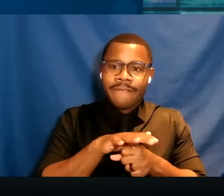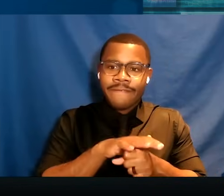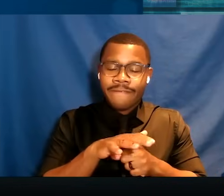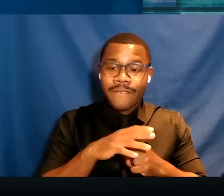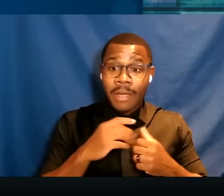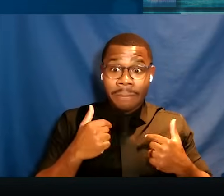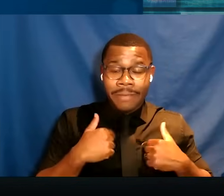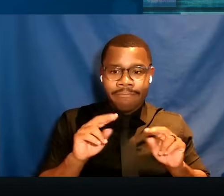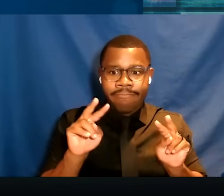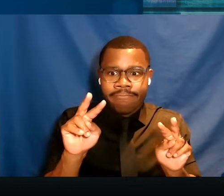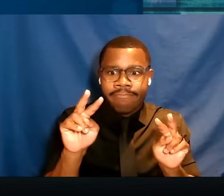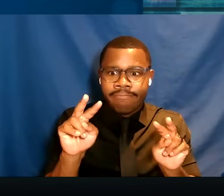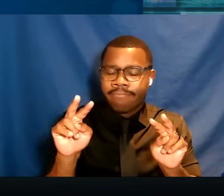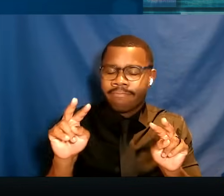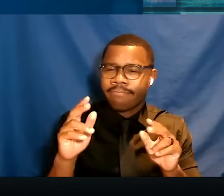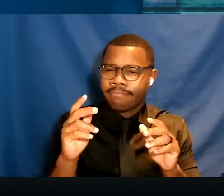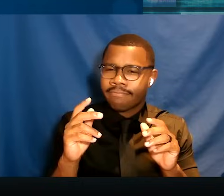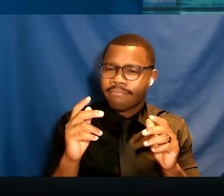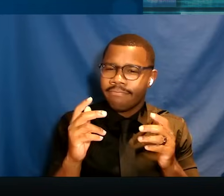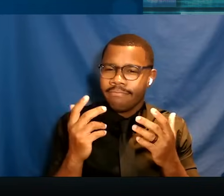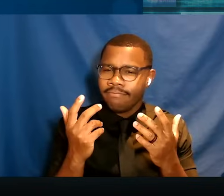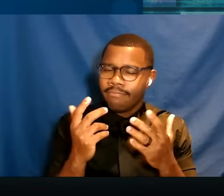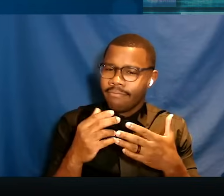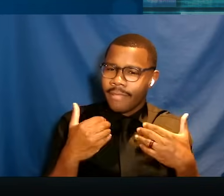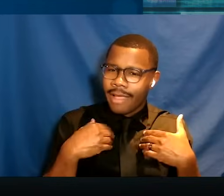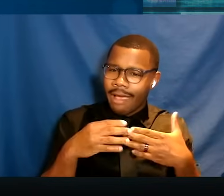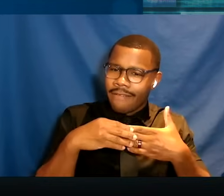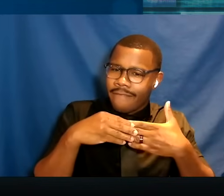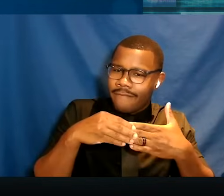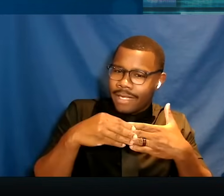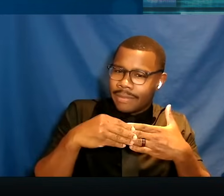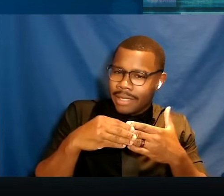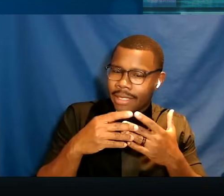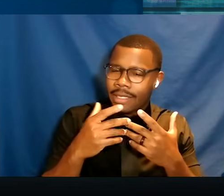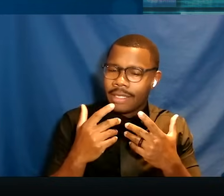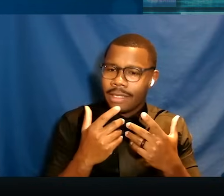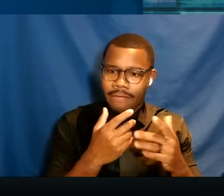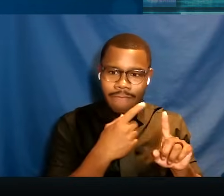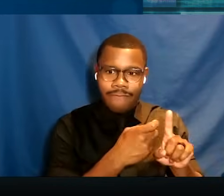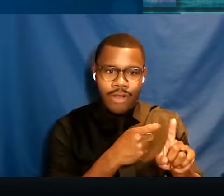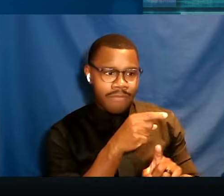I'm excited about the fact that we have the flexibility on the distribution side that comes from the fund. For those who aren't that familiar with it,